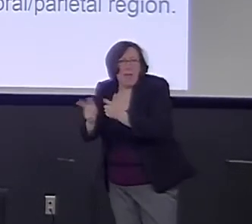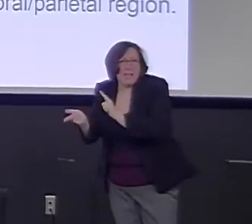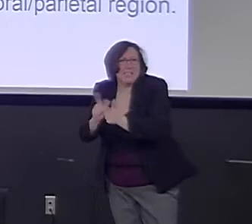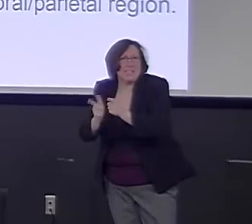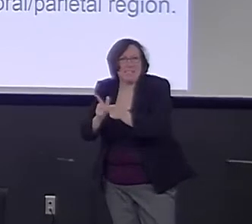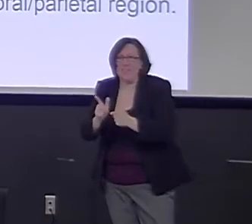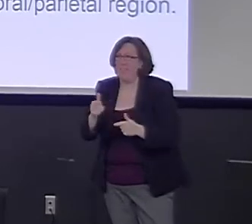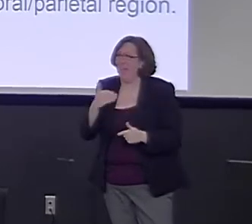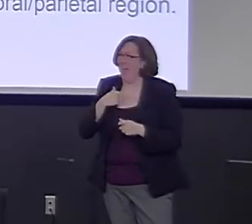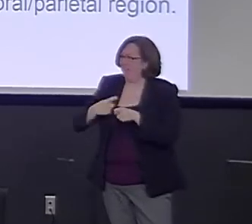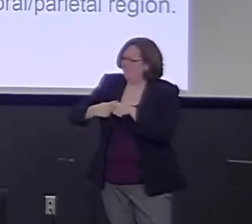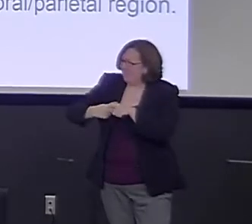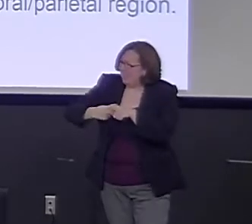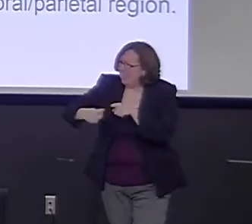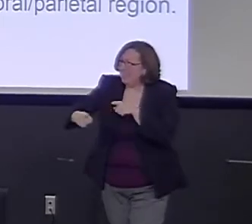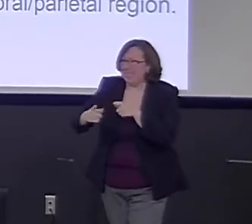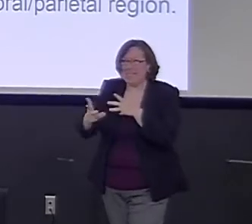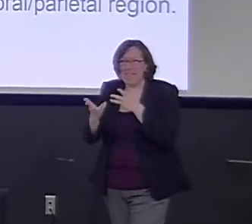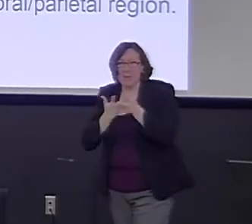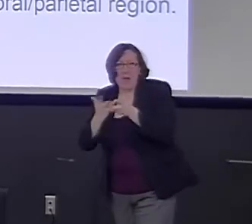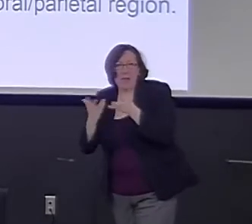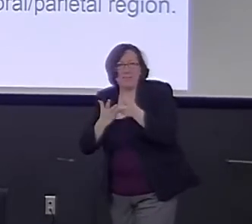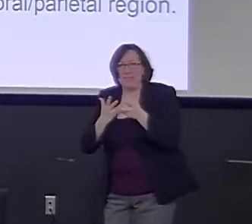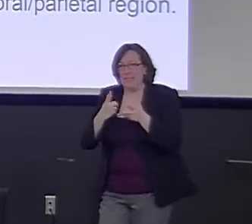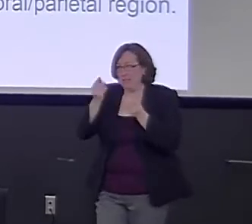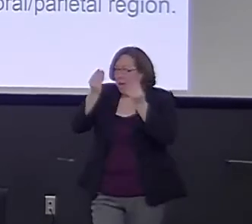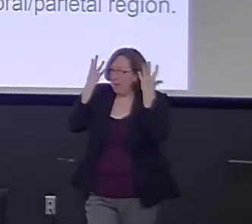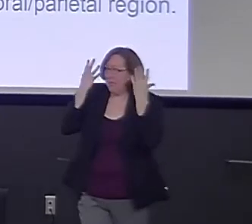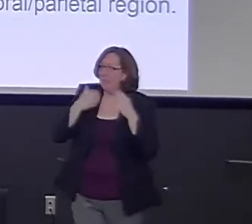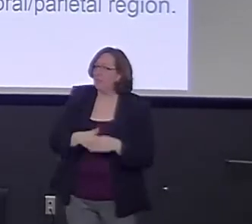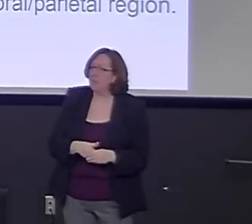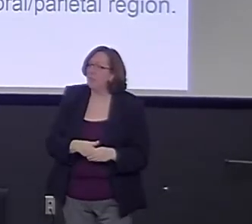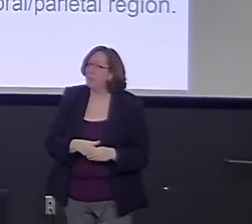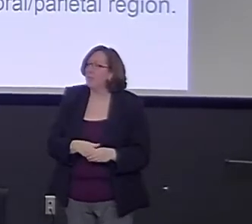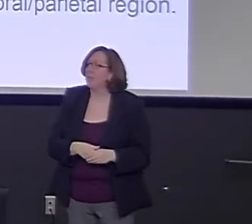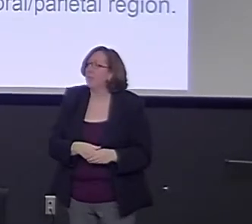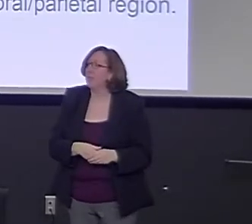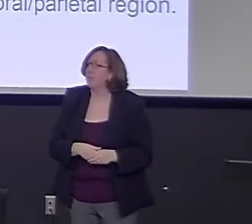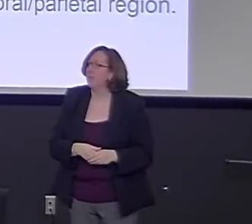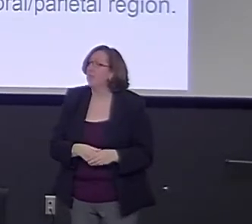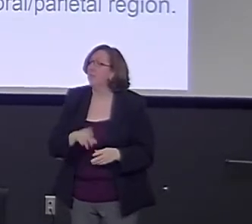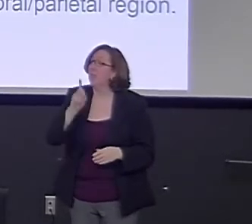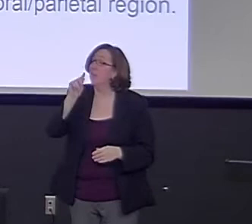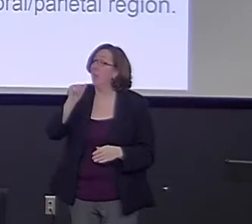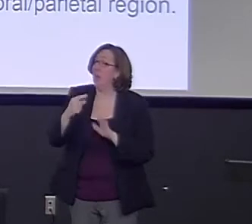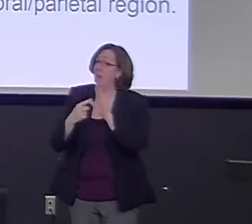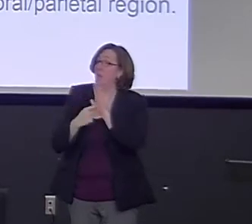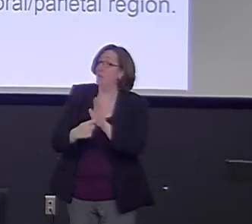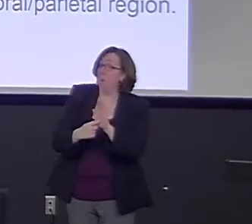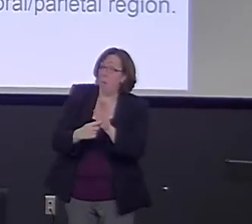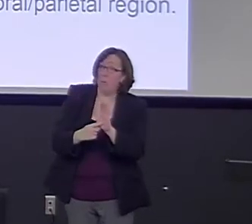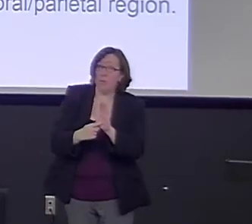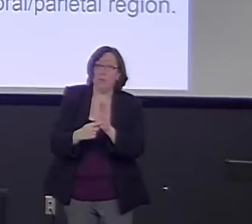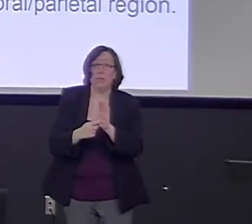and in this case the data suggests that the temporal parietal regions of the brain